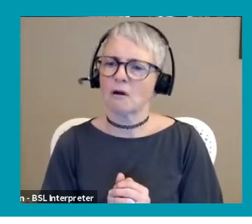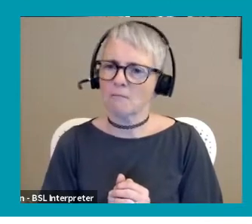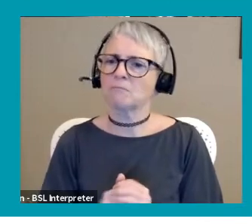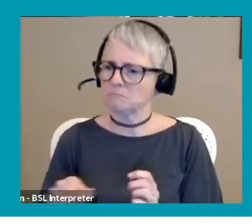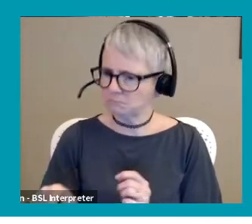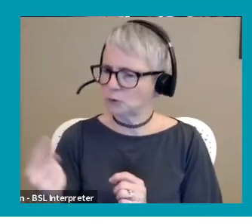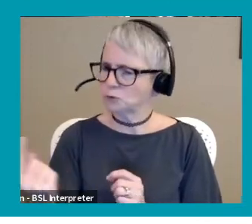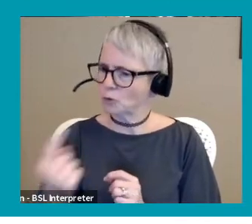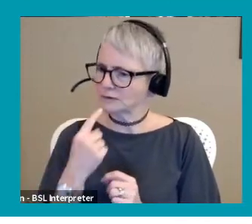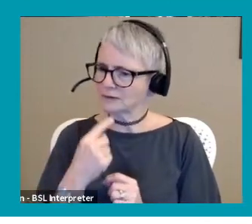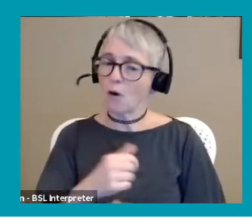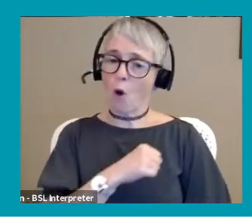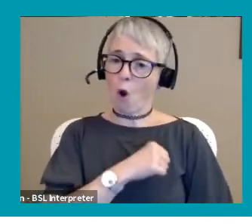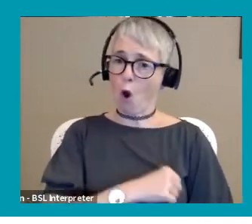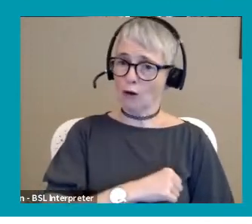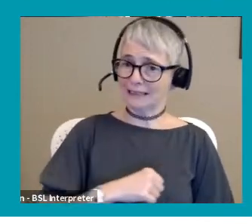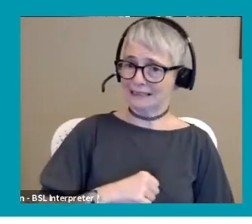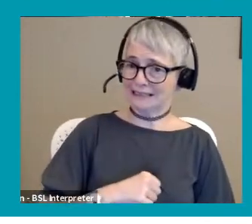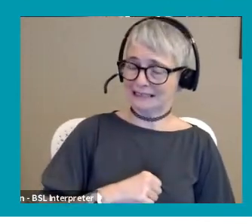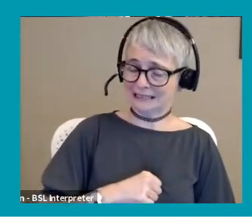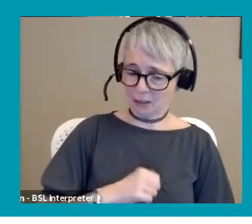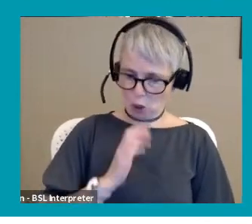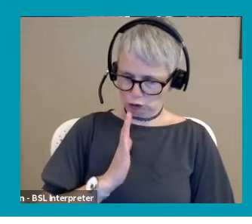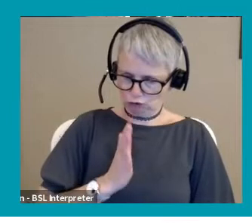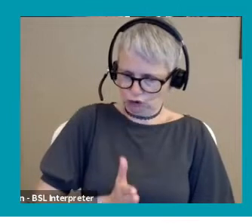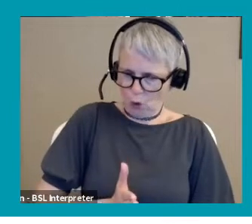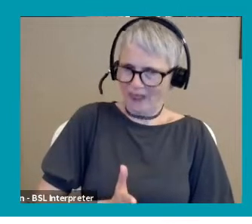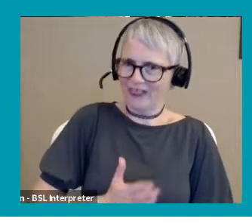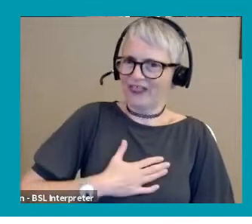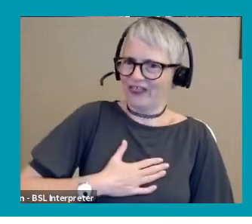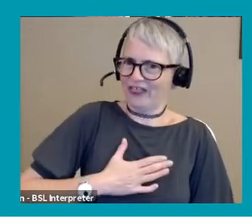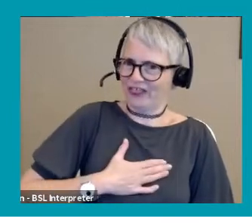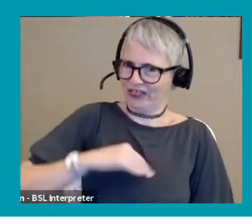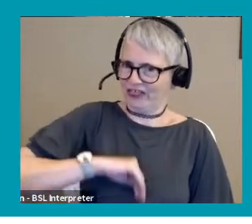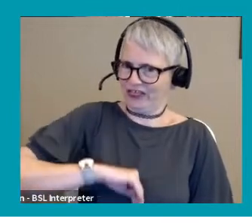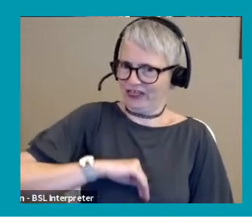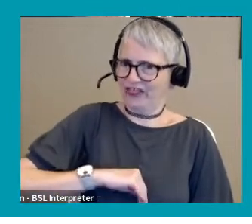honesty. Authenticity. I like that one.